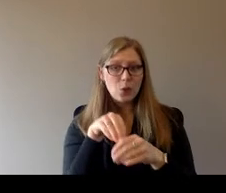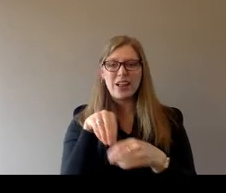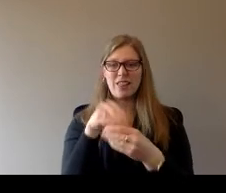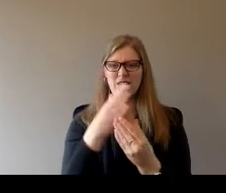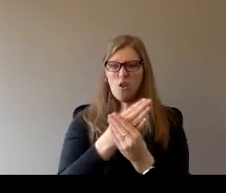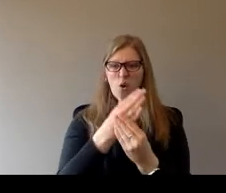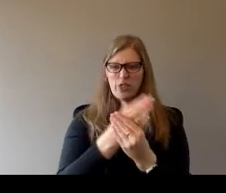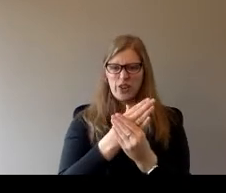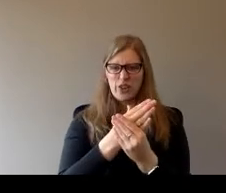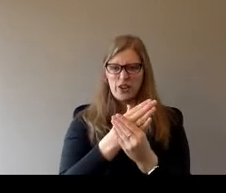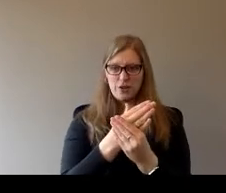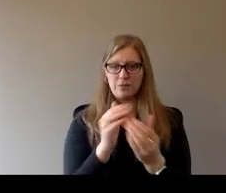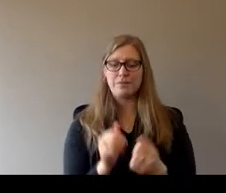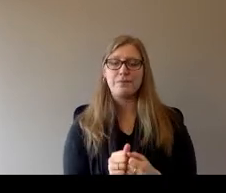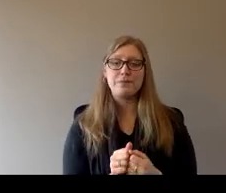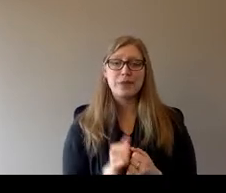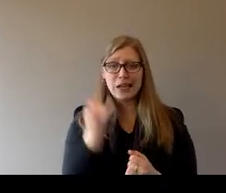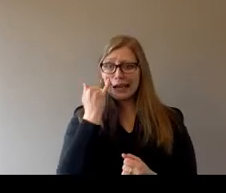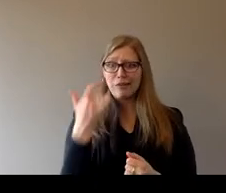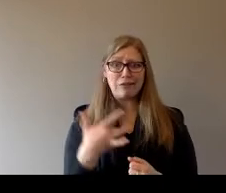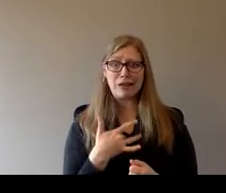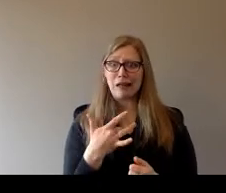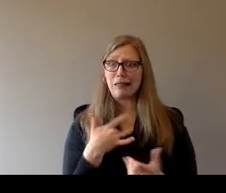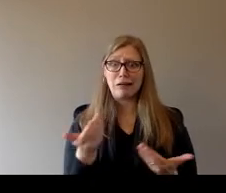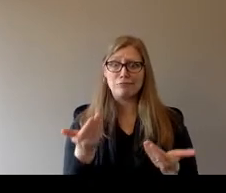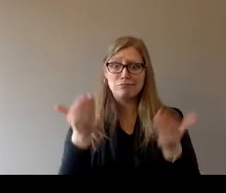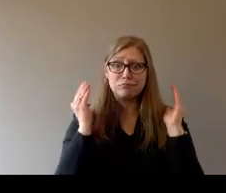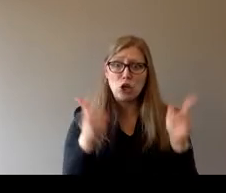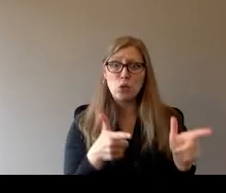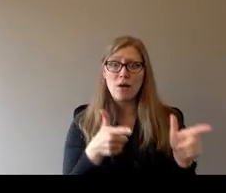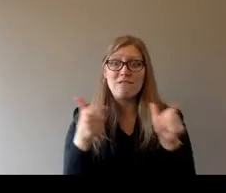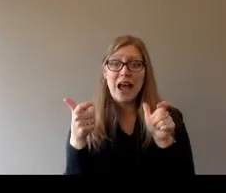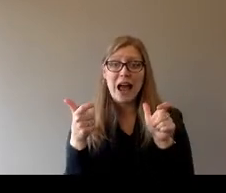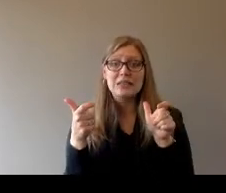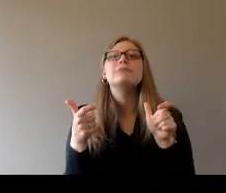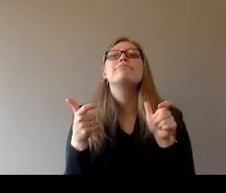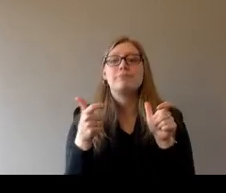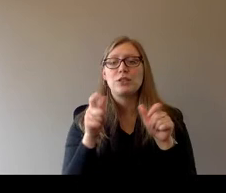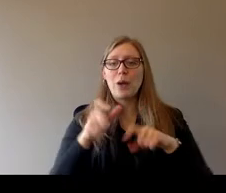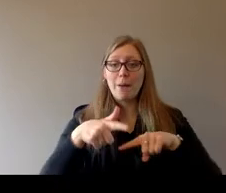So if you feel like I'm going a little bit too quick, again, you can pause the video,